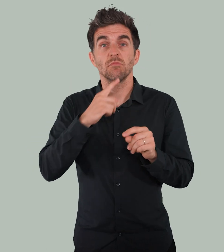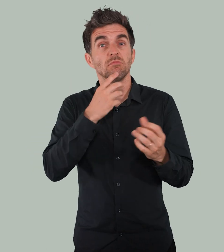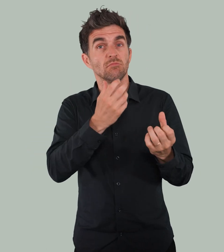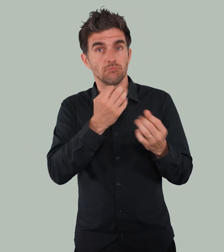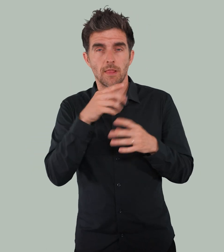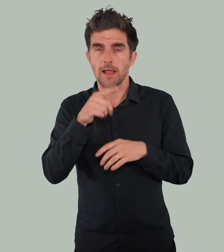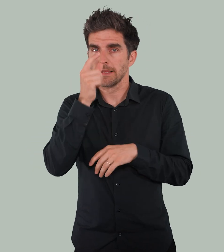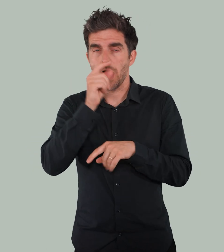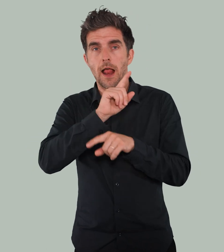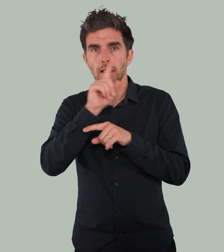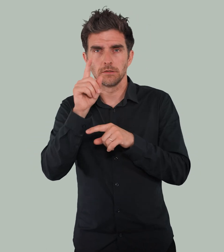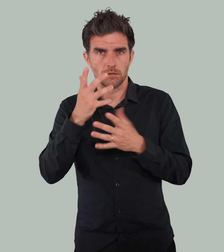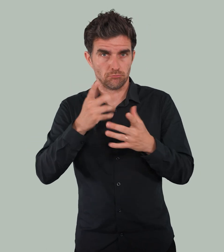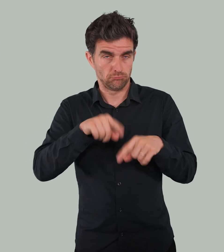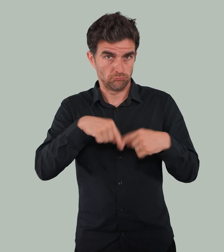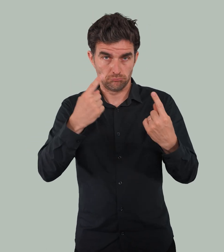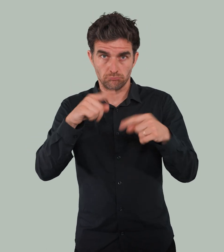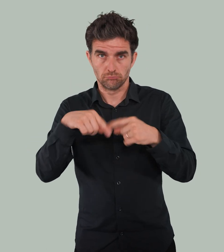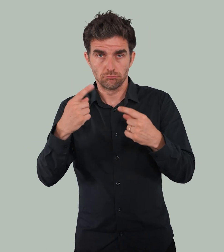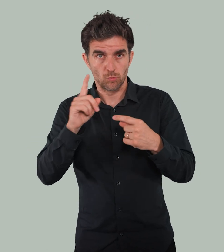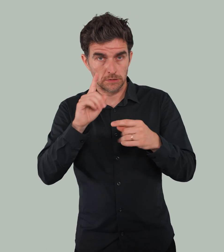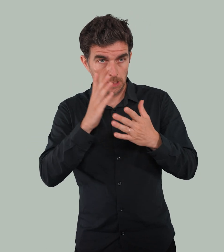They suggest this can lead to variation in how need